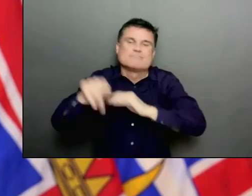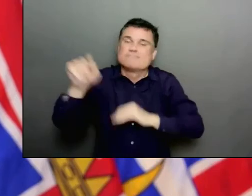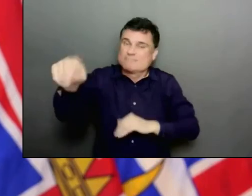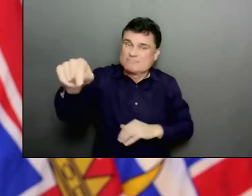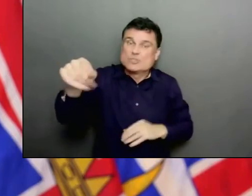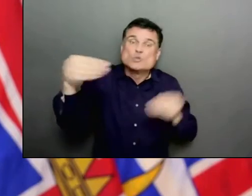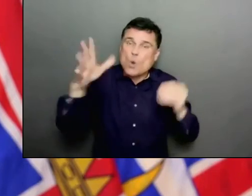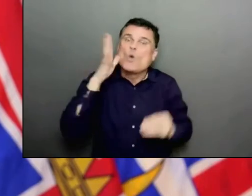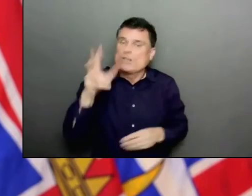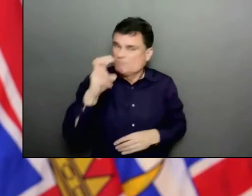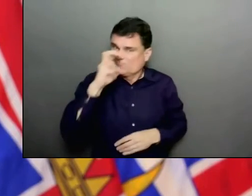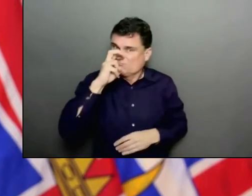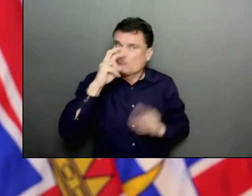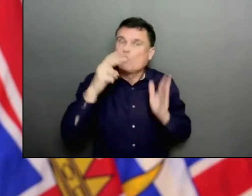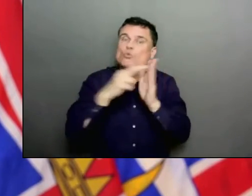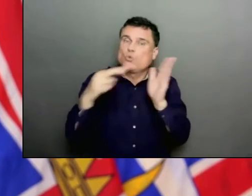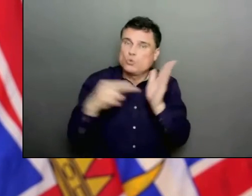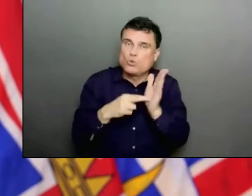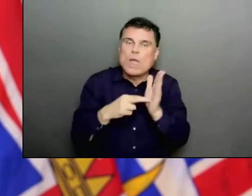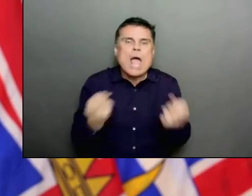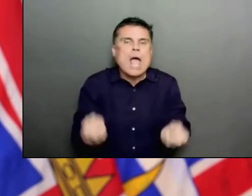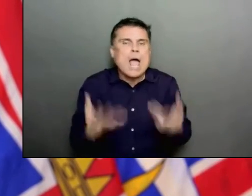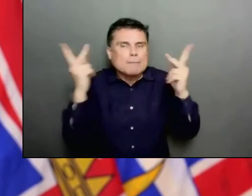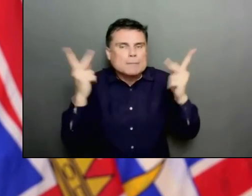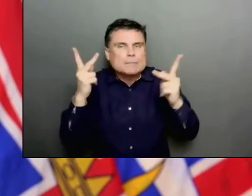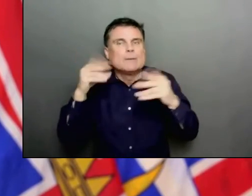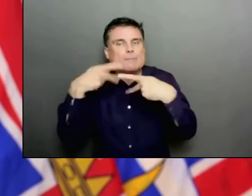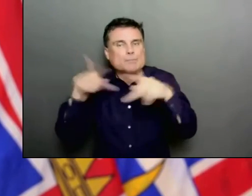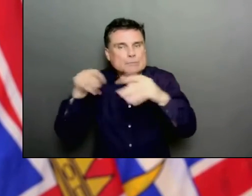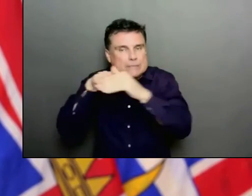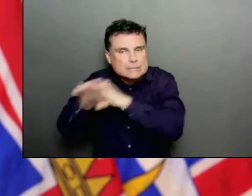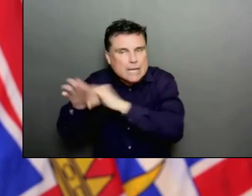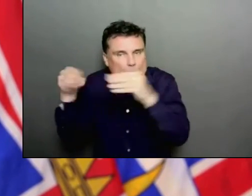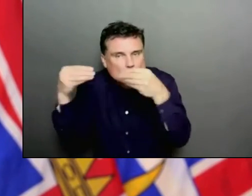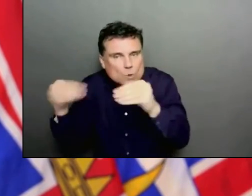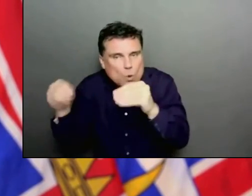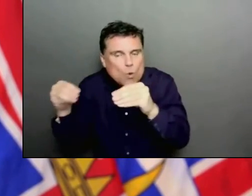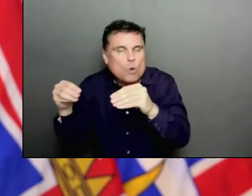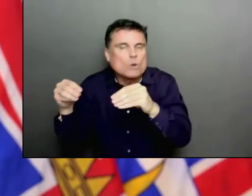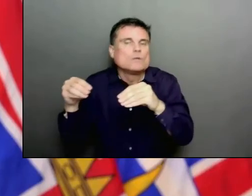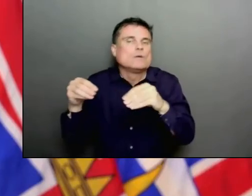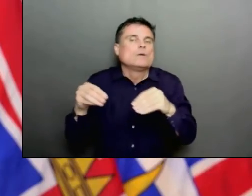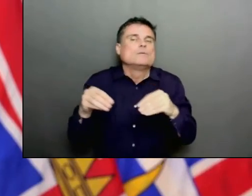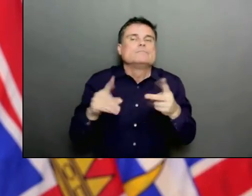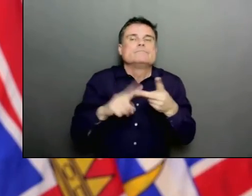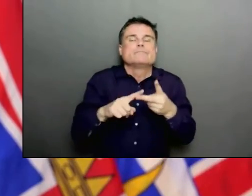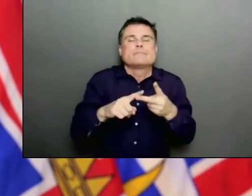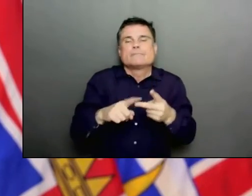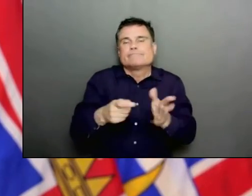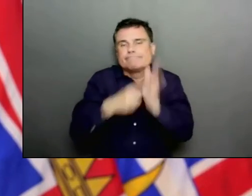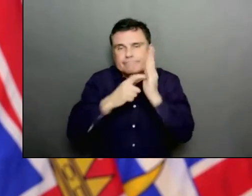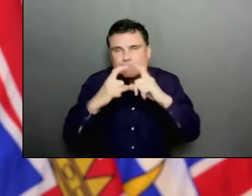Consider other ways of shopping on those days if you need to. And I will say